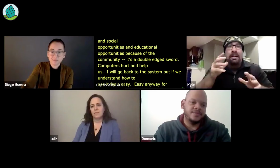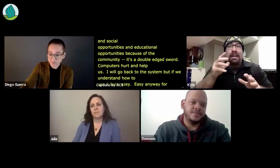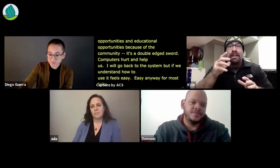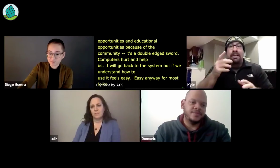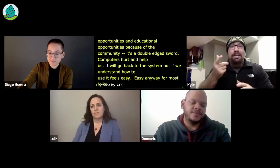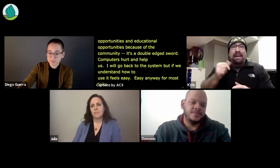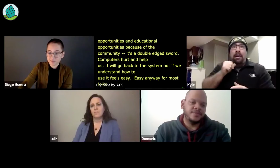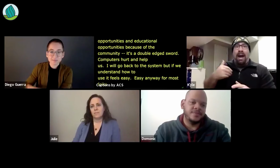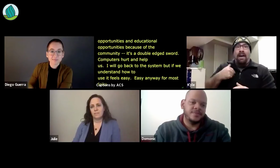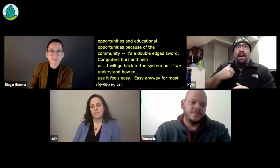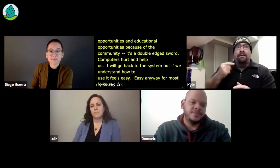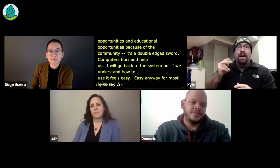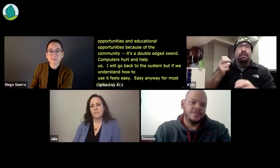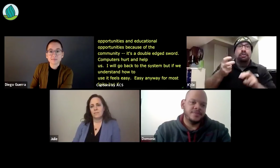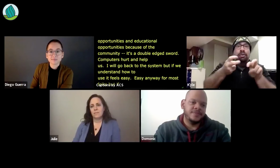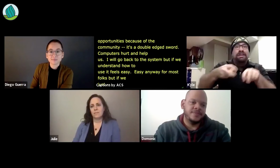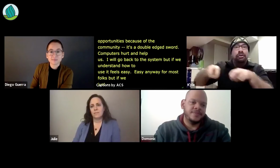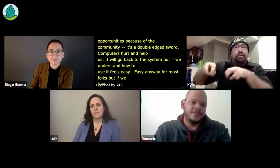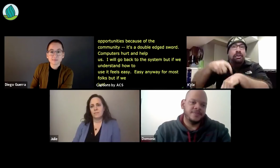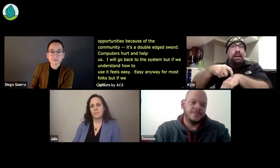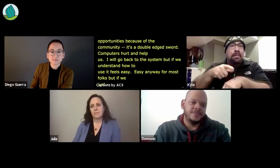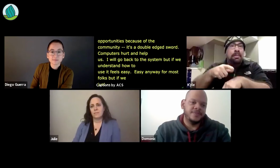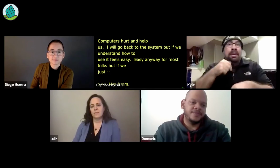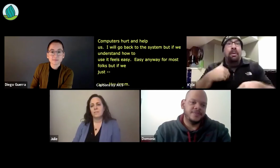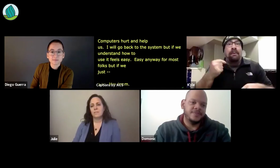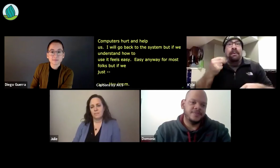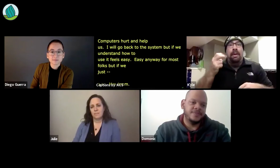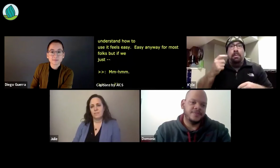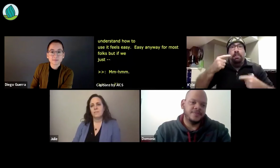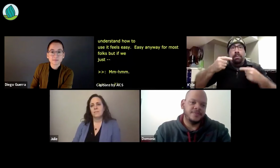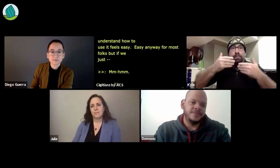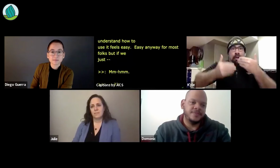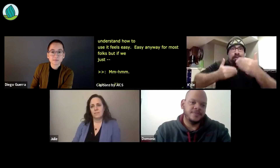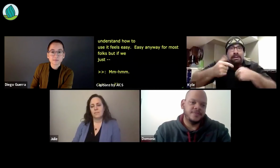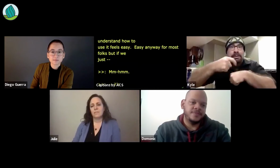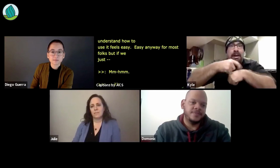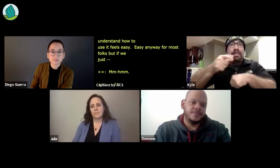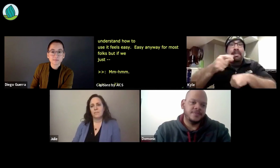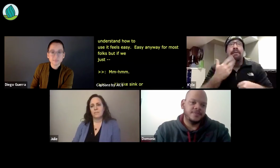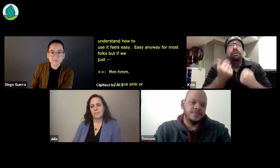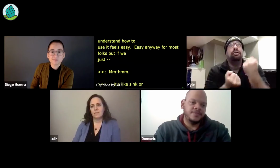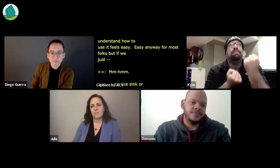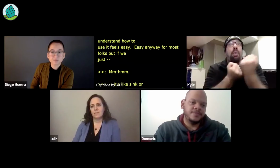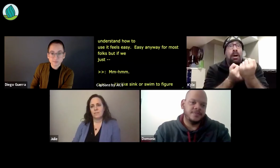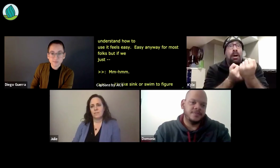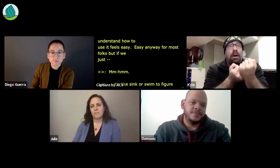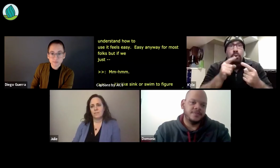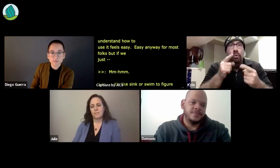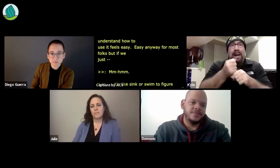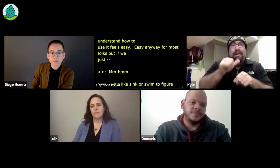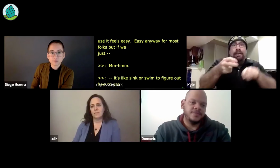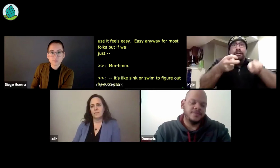If there's no transition time and the process time is not there, there's no support in terms of the transition